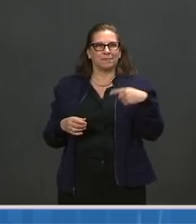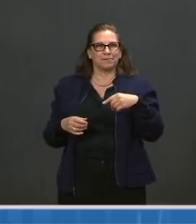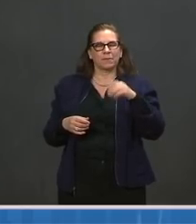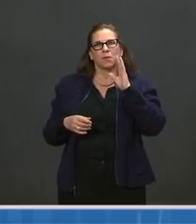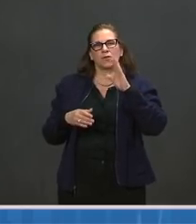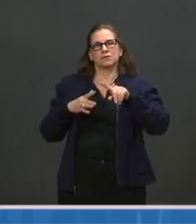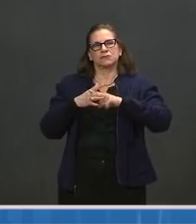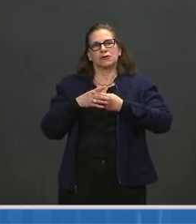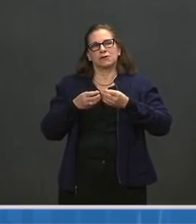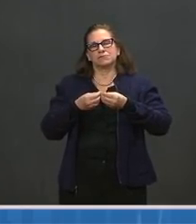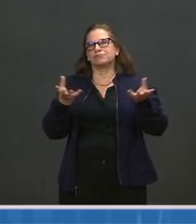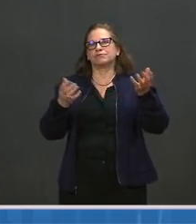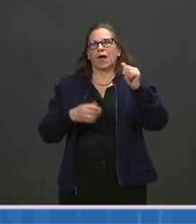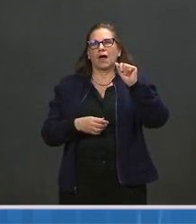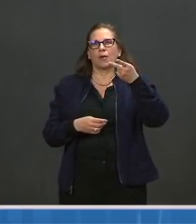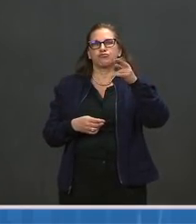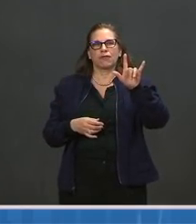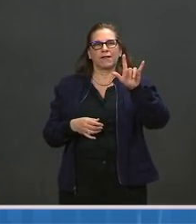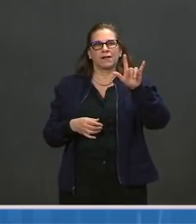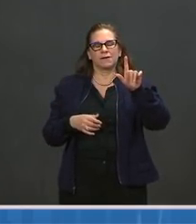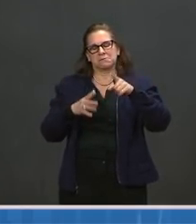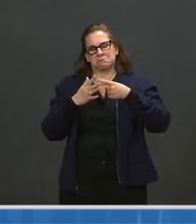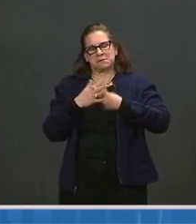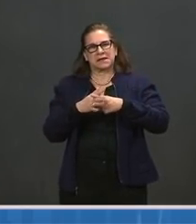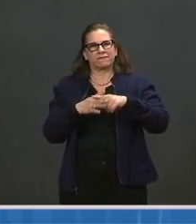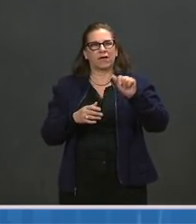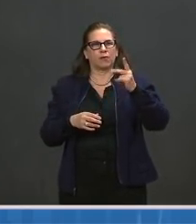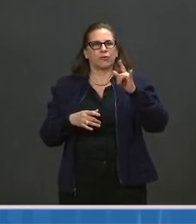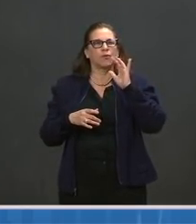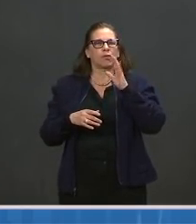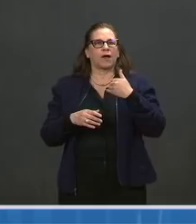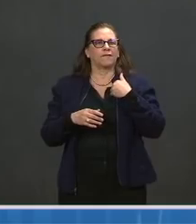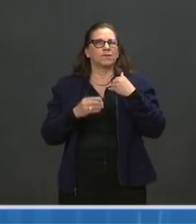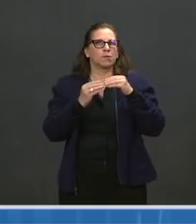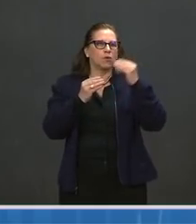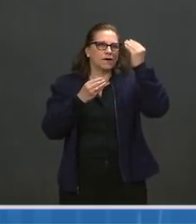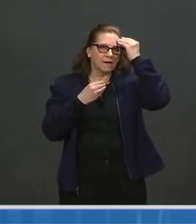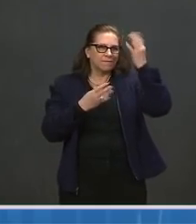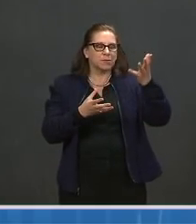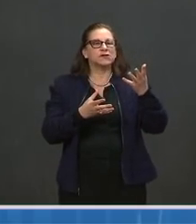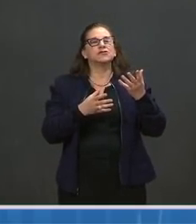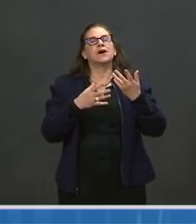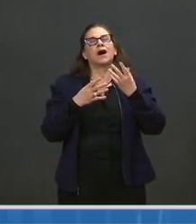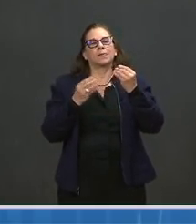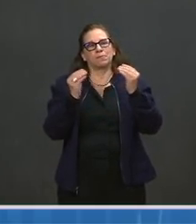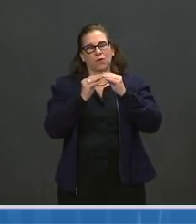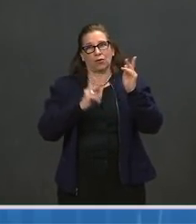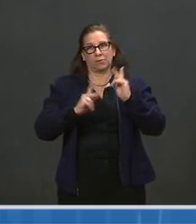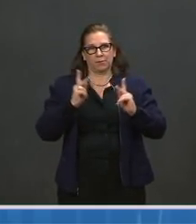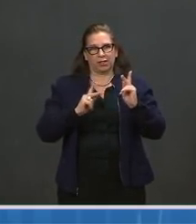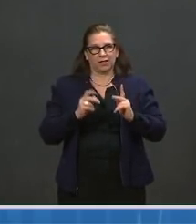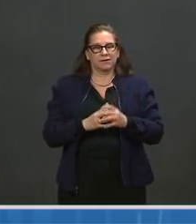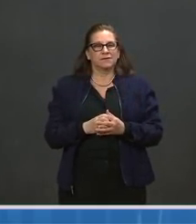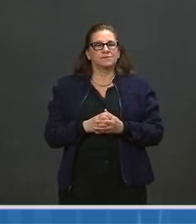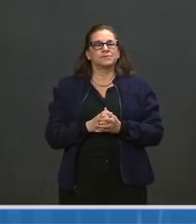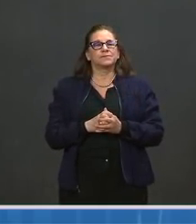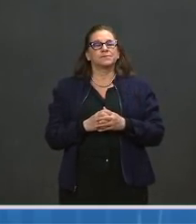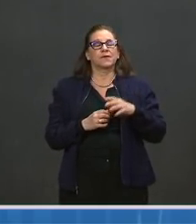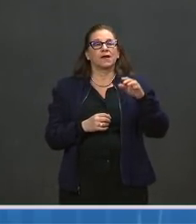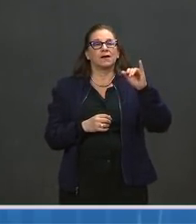Obviously, they've got a lot of increases that they need to be committed to doing. So we'll continue to keep everyone posted.